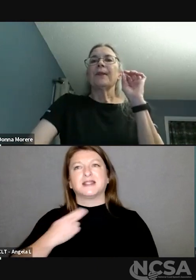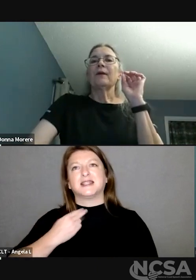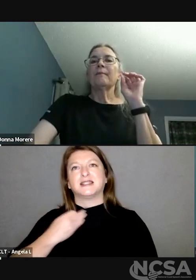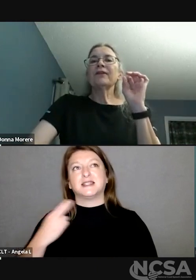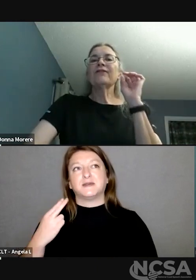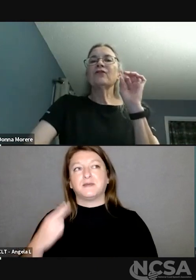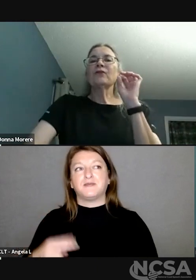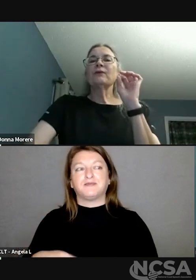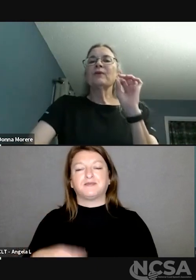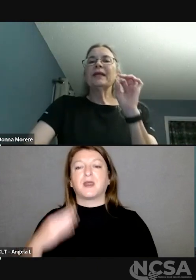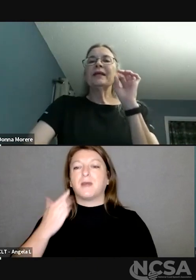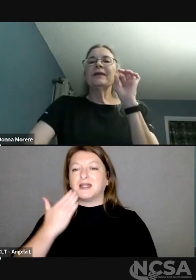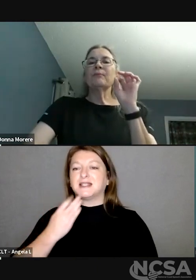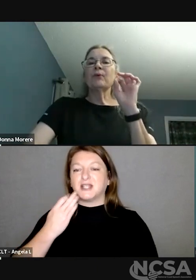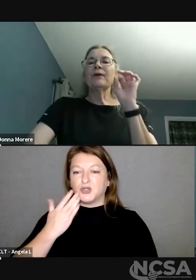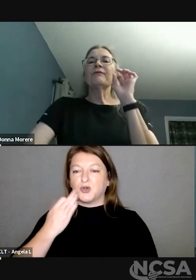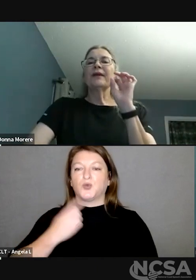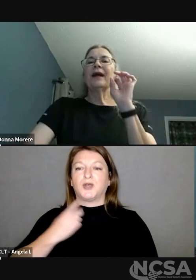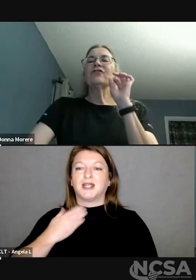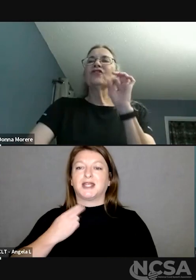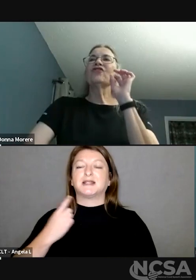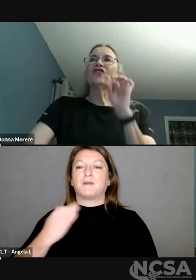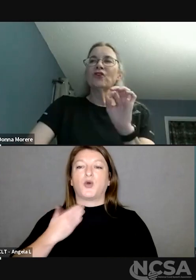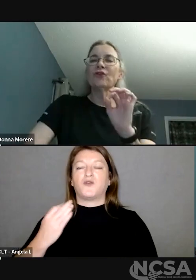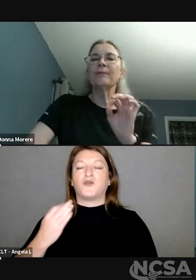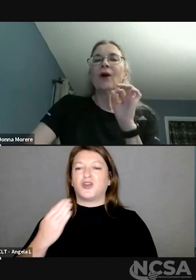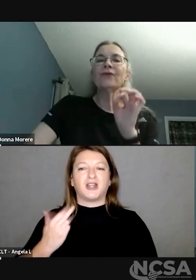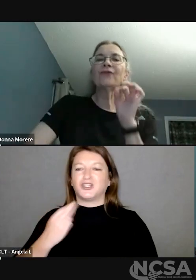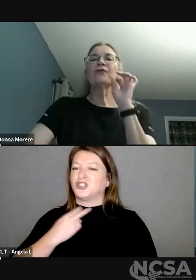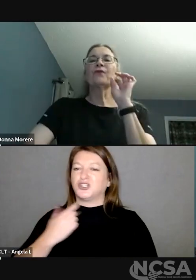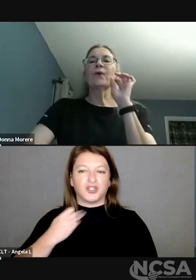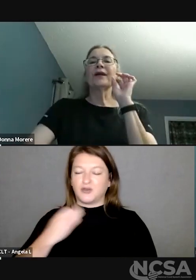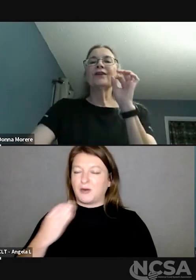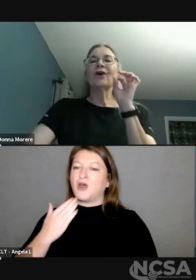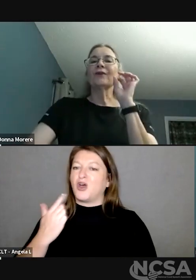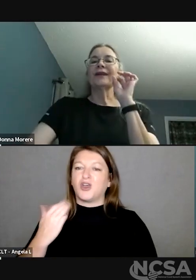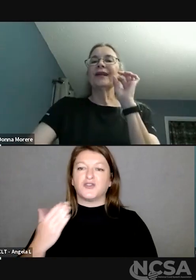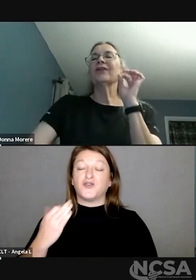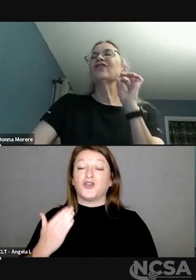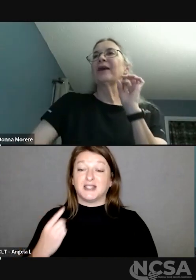multisensory reading is important for not just children, but also for adult English language learners.